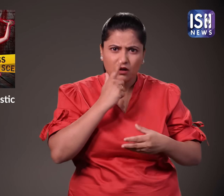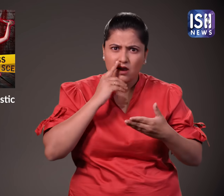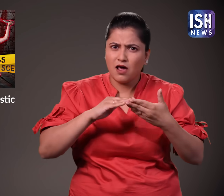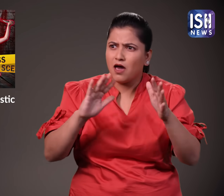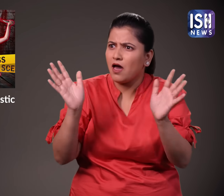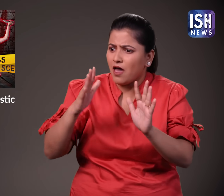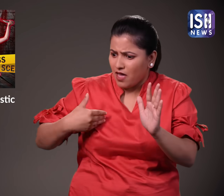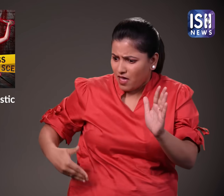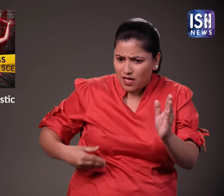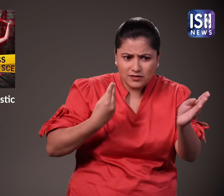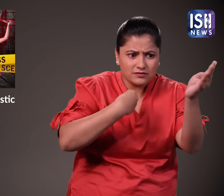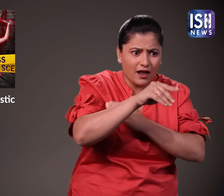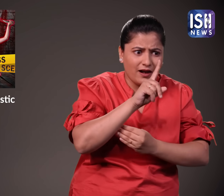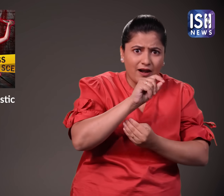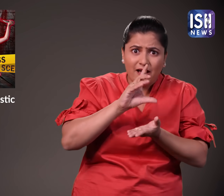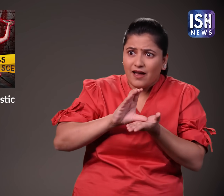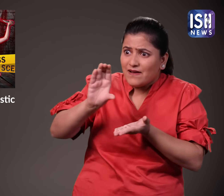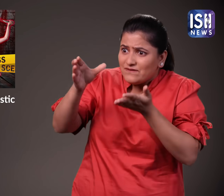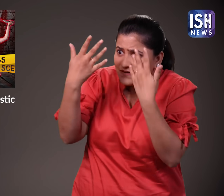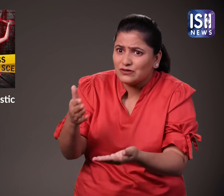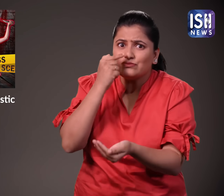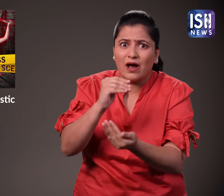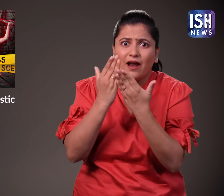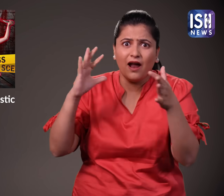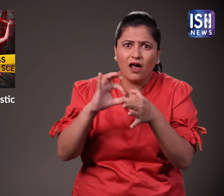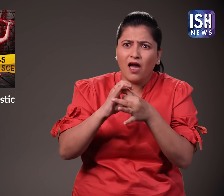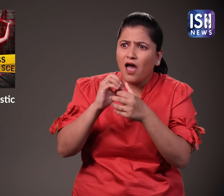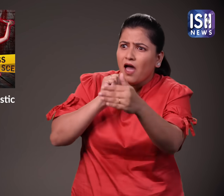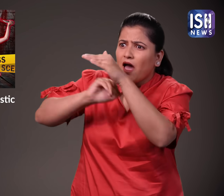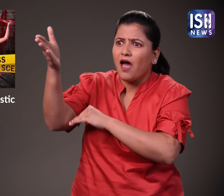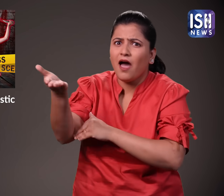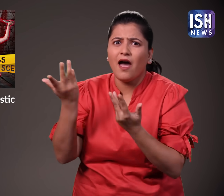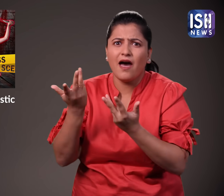The husband denied the allegations, stating he sold his kidney for their daughter's education, but she fled.